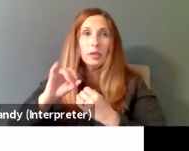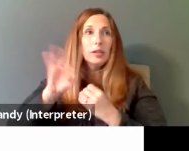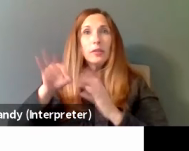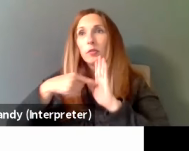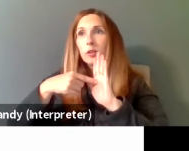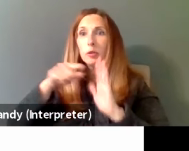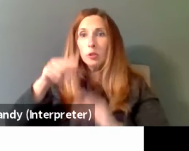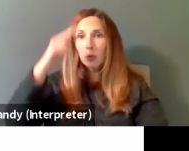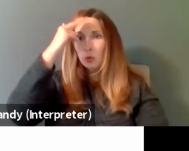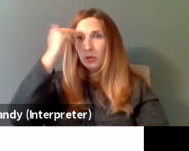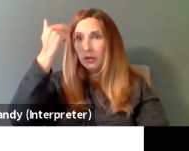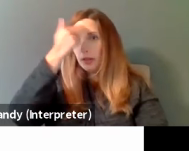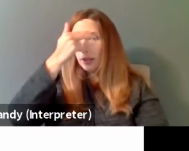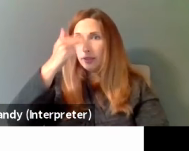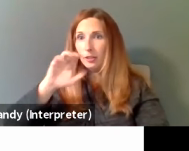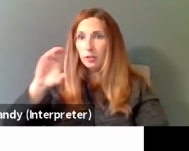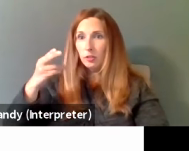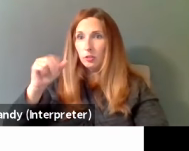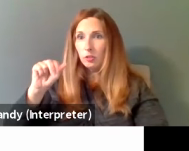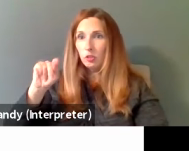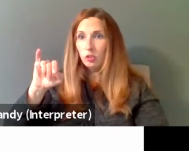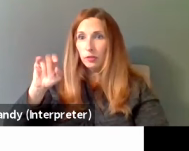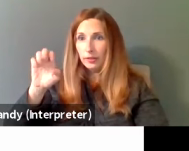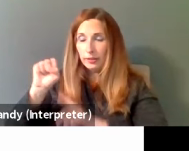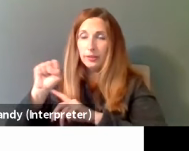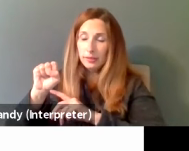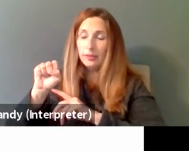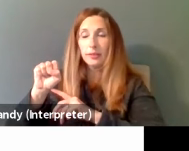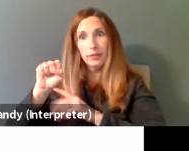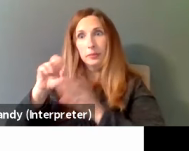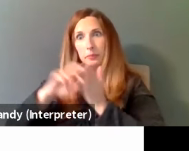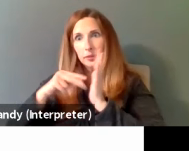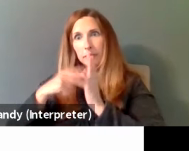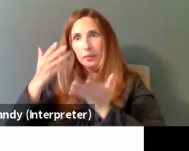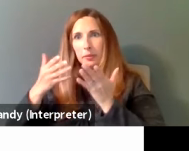and also a refugee resettlement org you know, you might also have a big number.